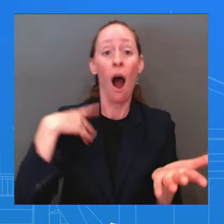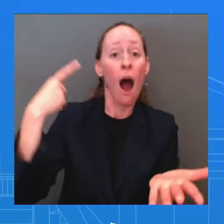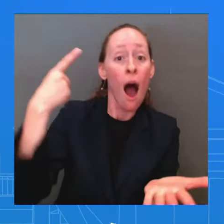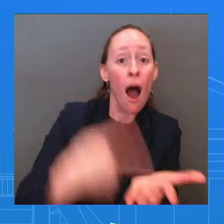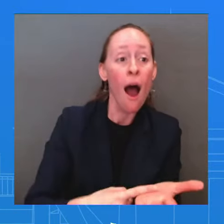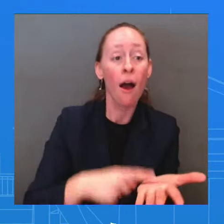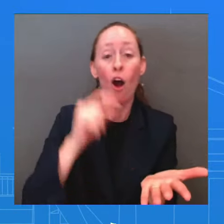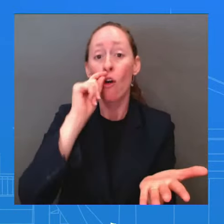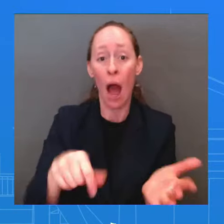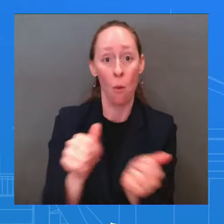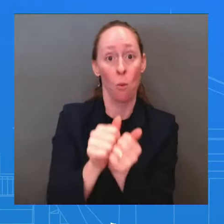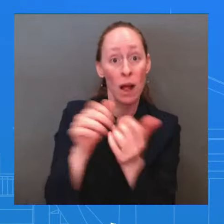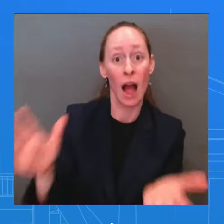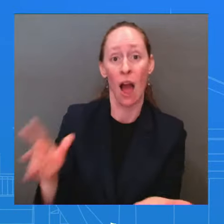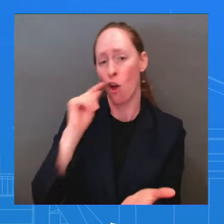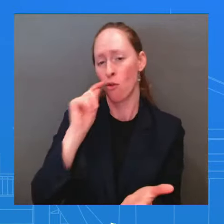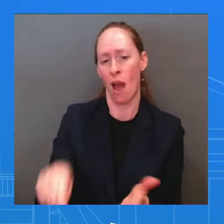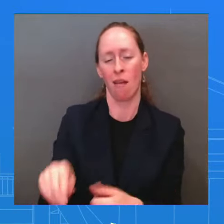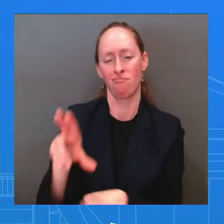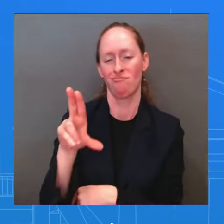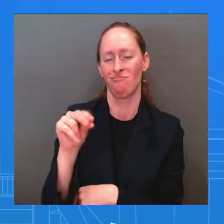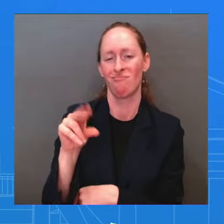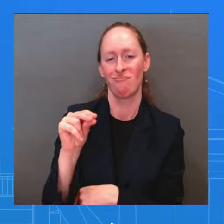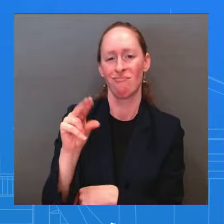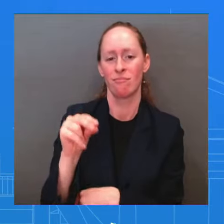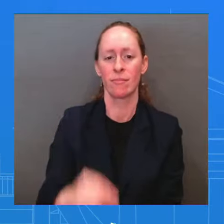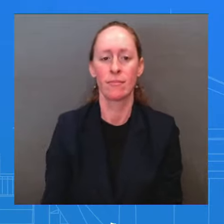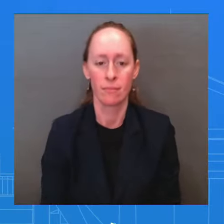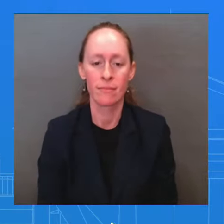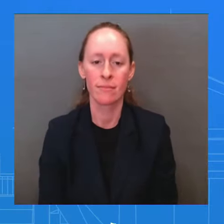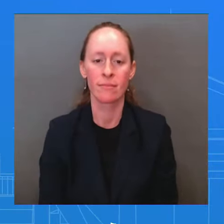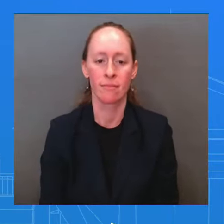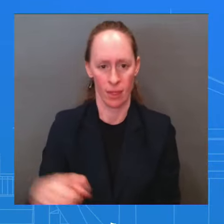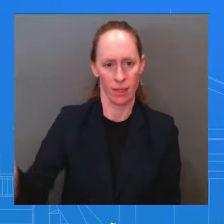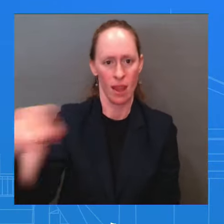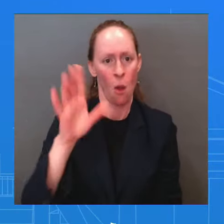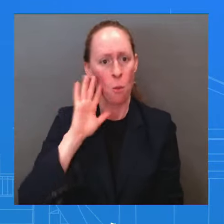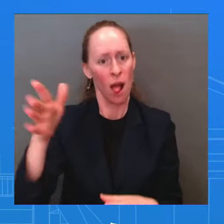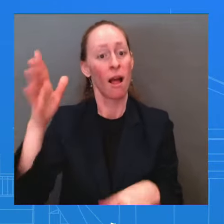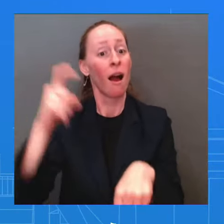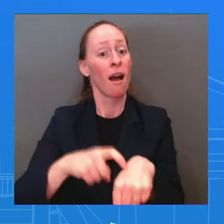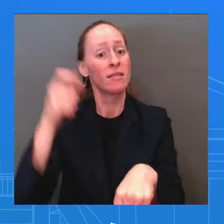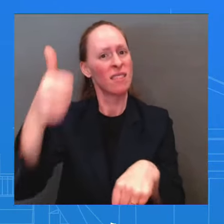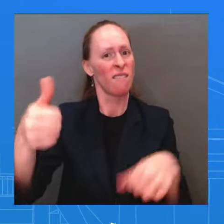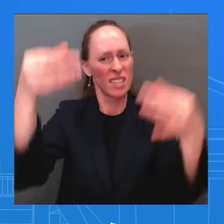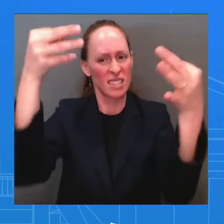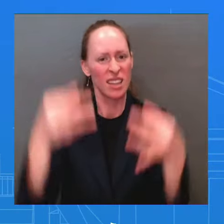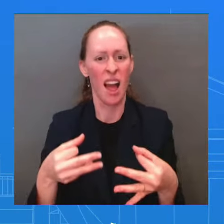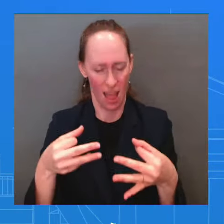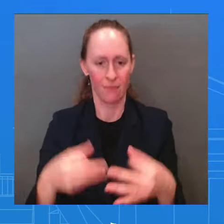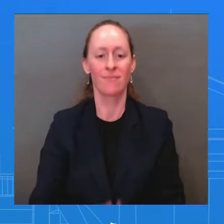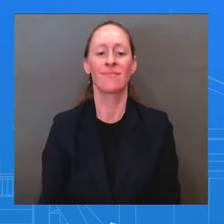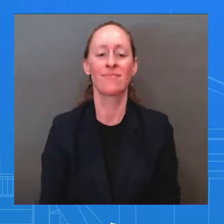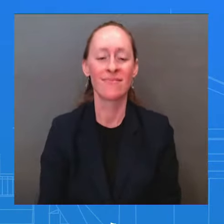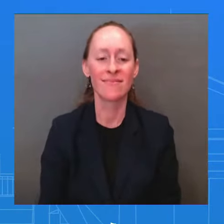being the judge of their own decisions. Not us or anyone else imposing outcomes upon them. Yeah. The Press: On the Security Council -- The Press: So, just to follow up --